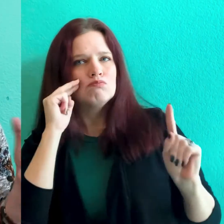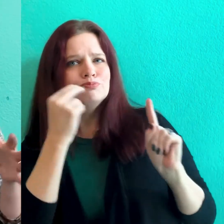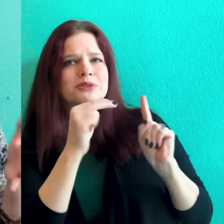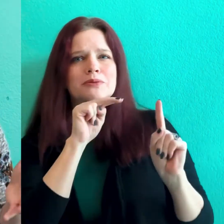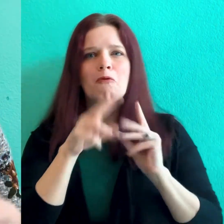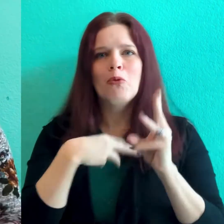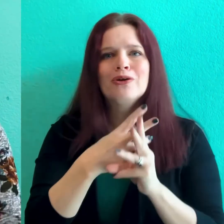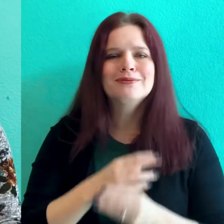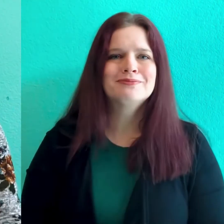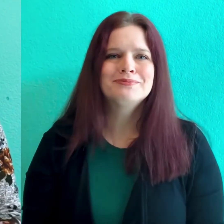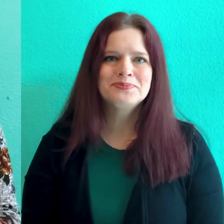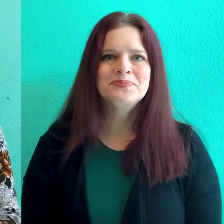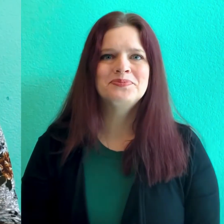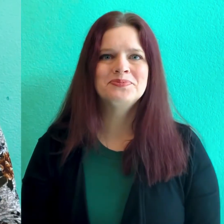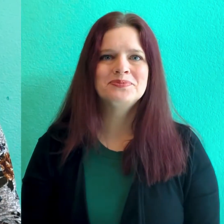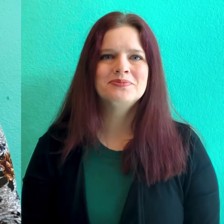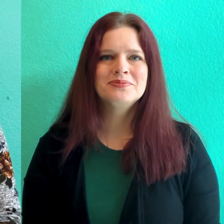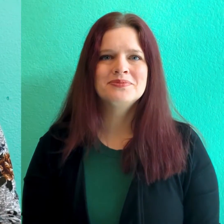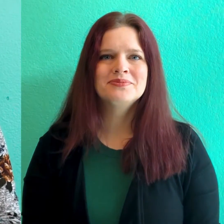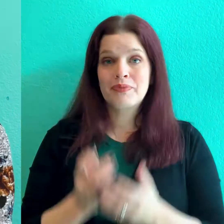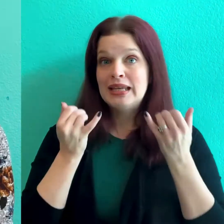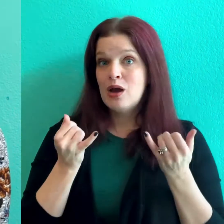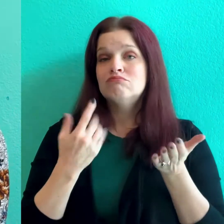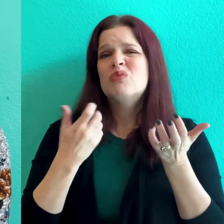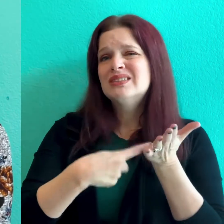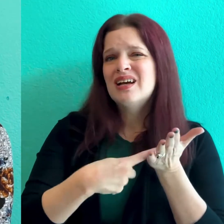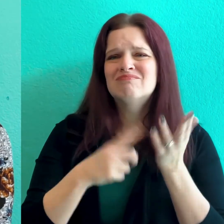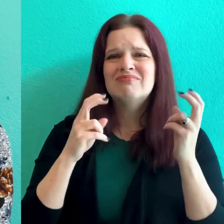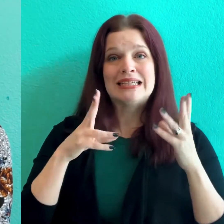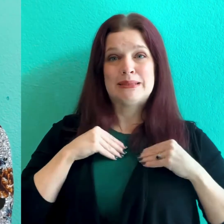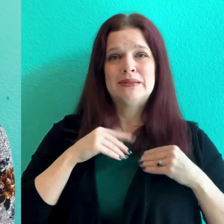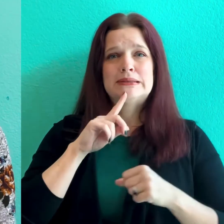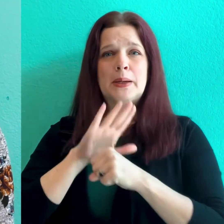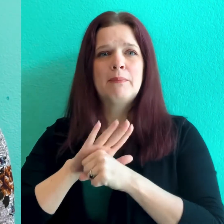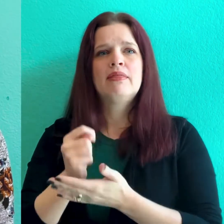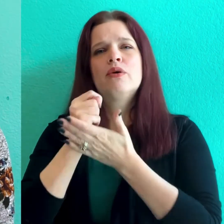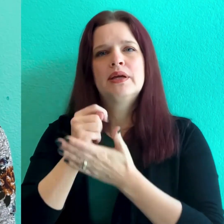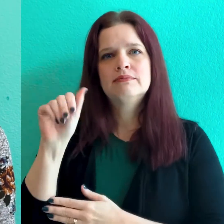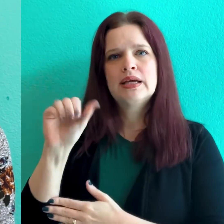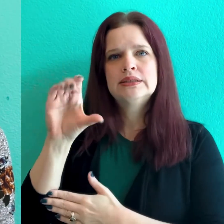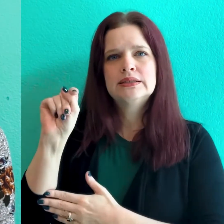we're actually shifting the way that we're interacting and seeing the world. Now, I'm going to talk a little bit more about acceptance and commitment therapy.